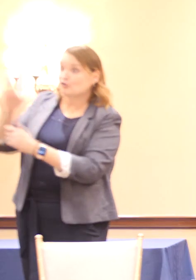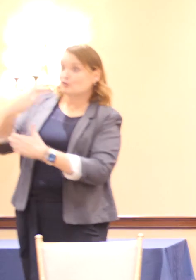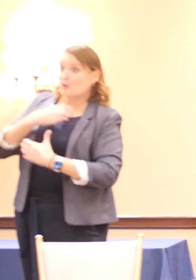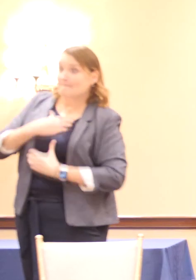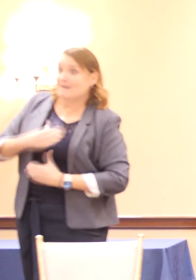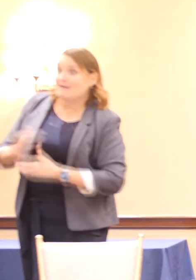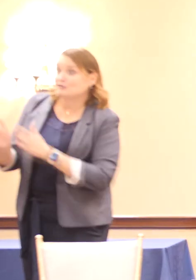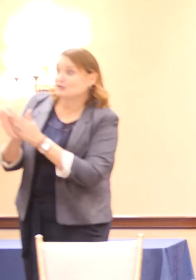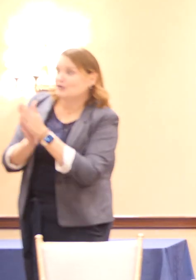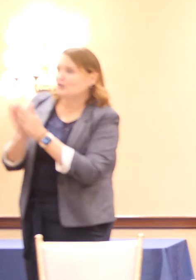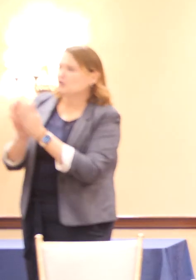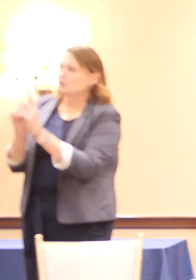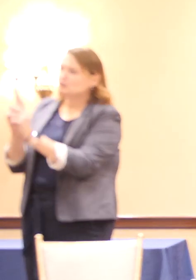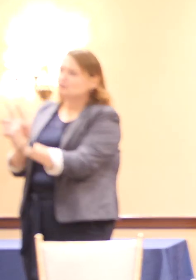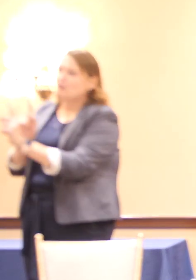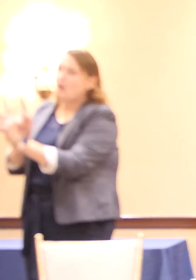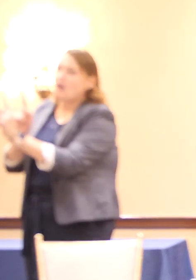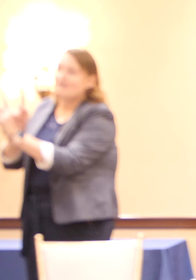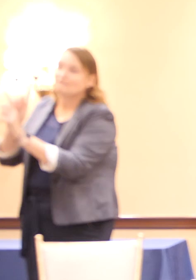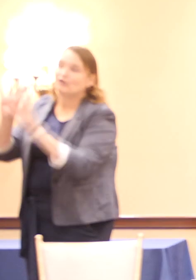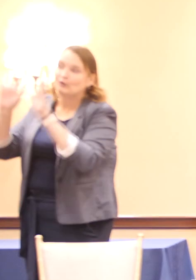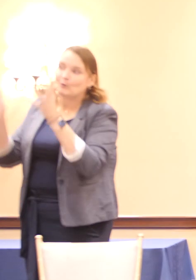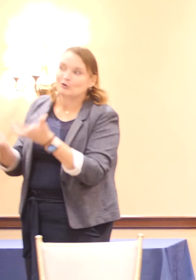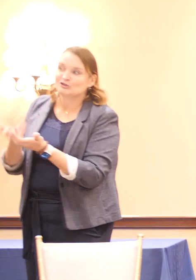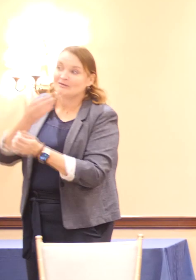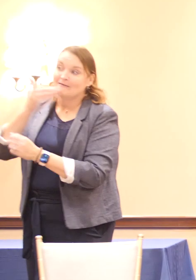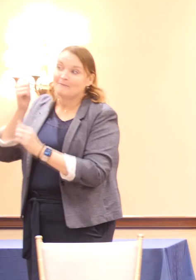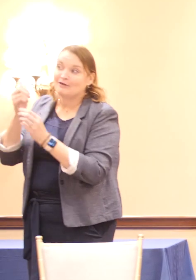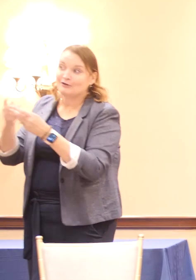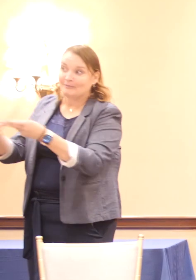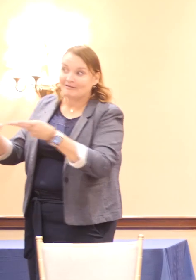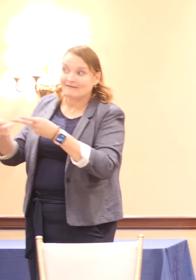drive to make the world a better place for people with disabilities, for the work that